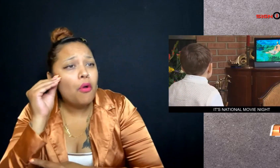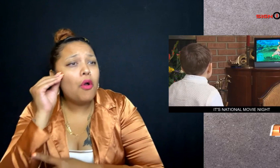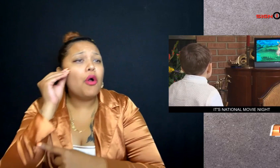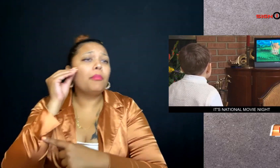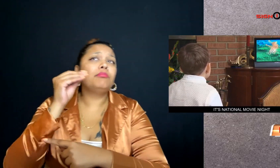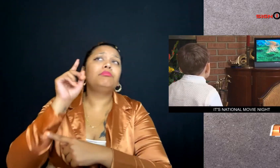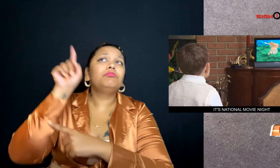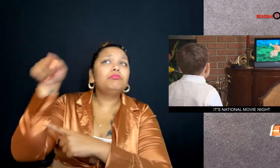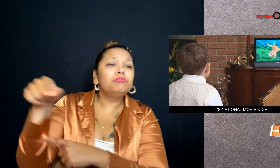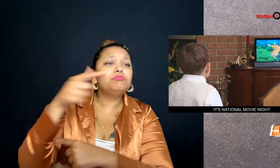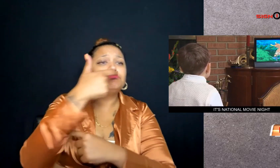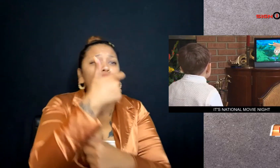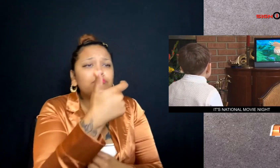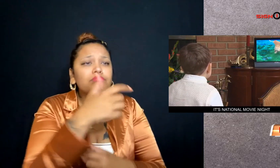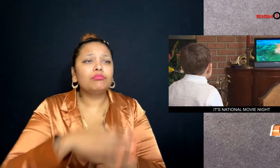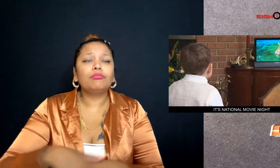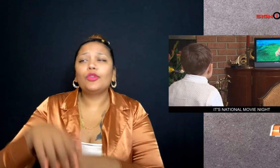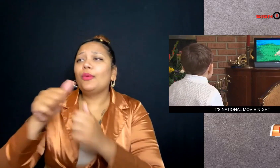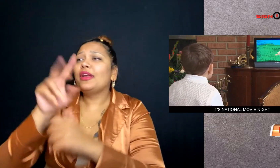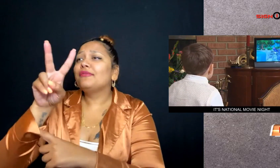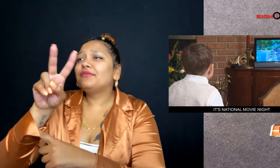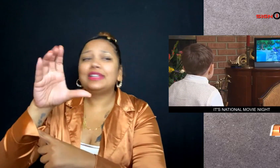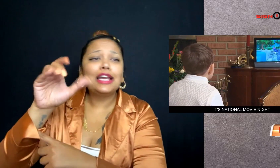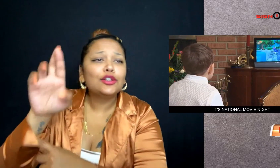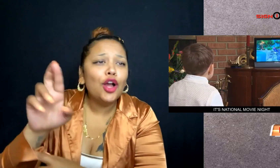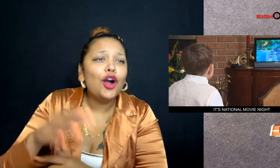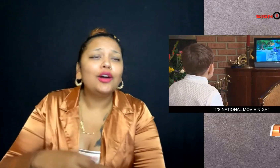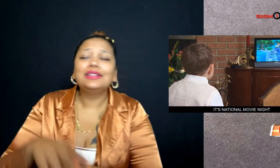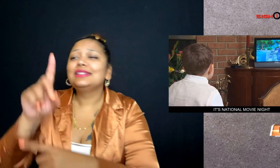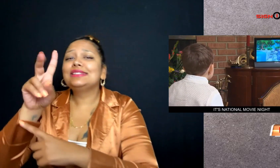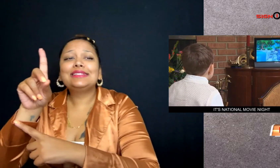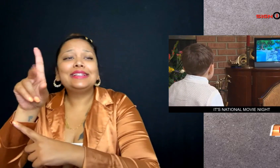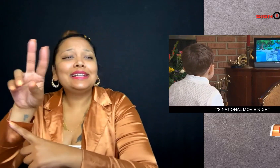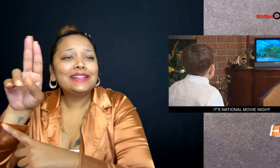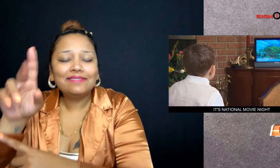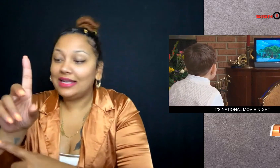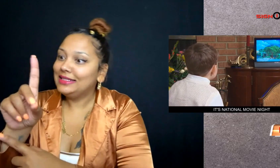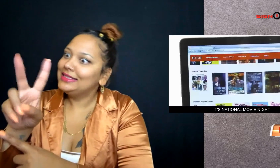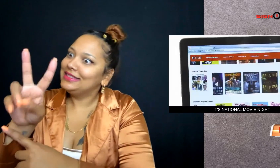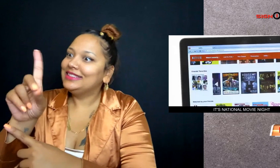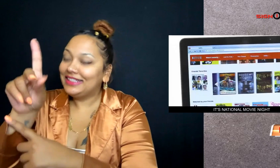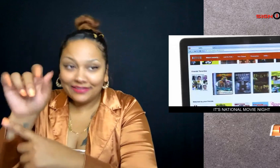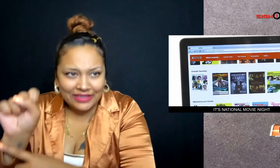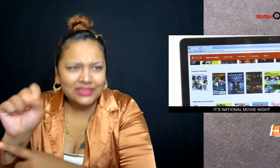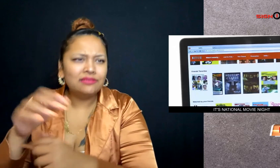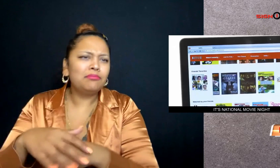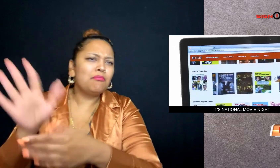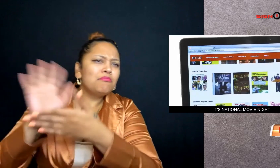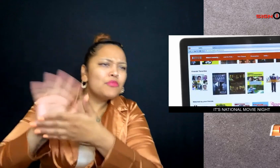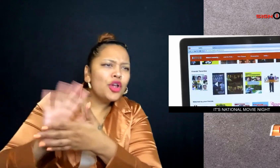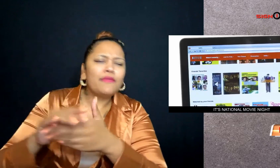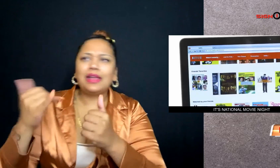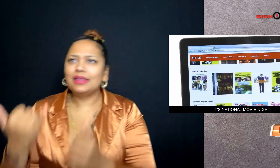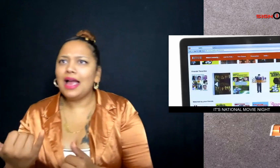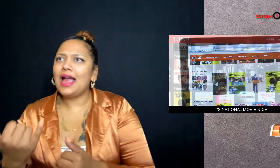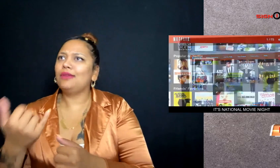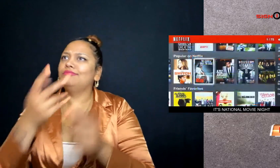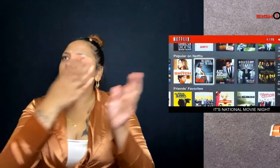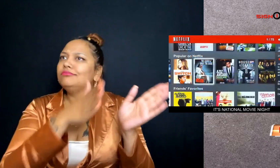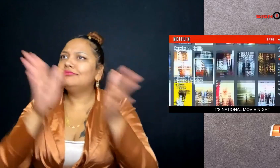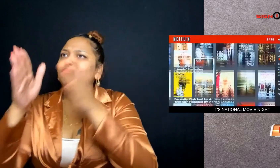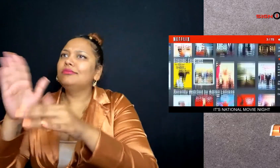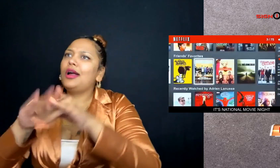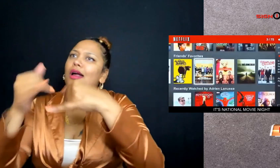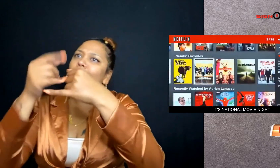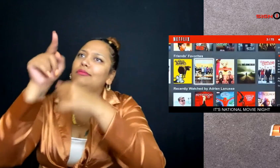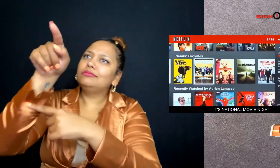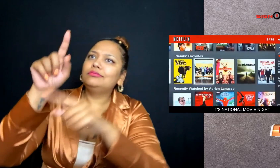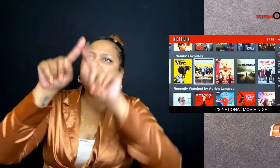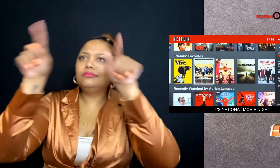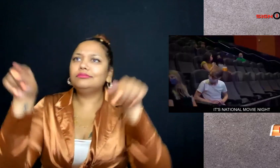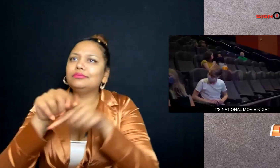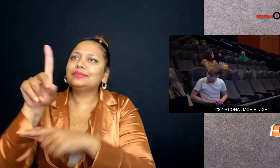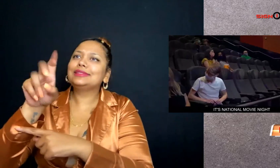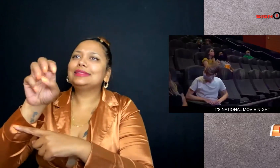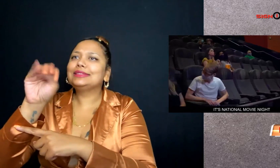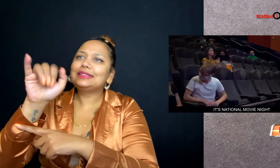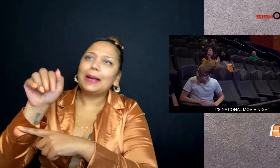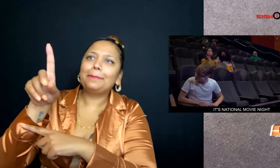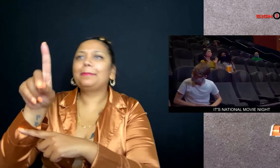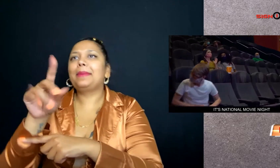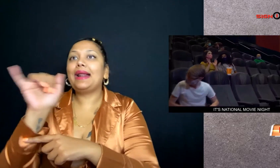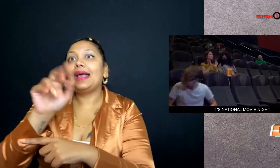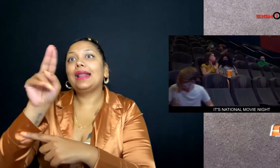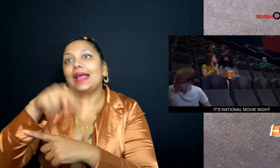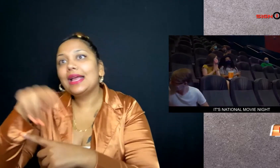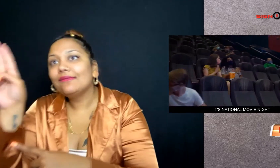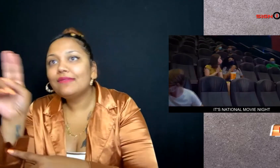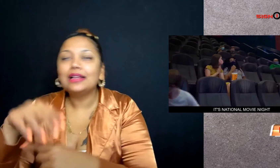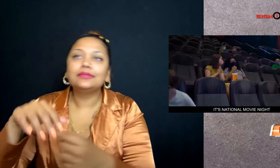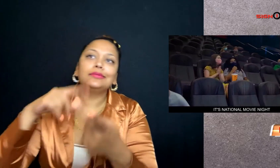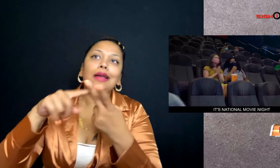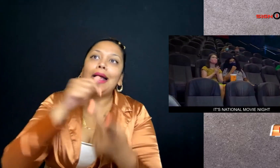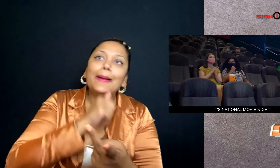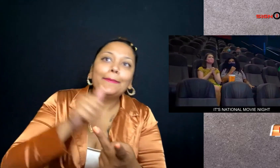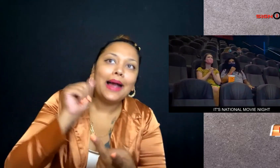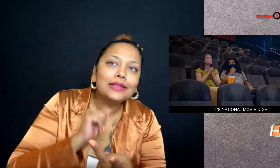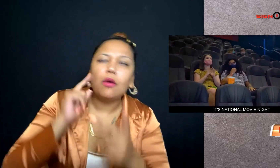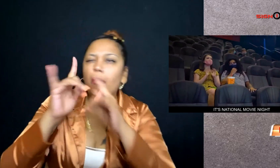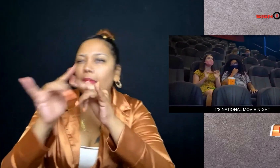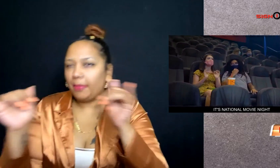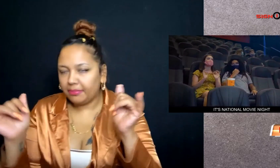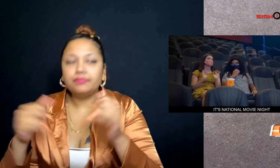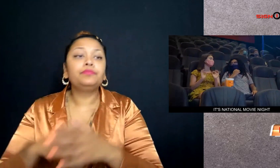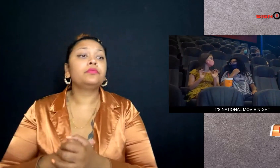the home theater with VCR and DVDs to movies now on demand like Netflix Amazon and the